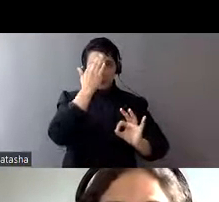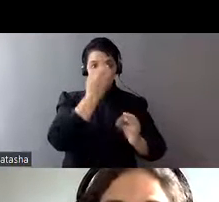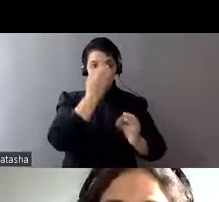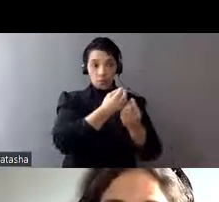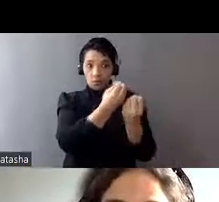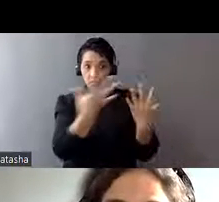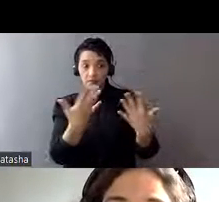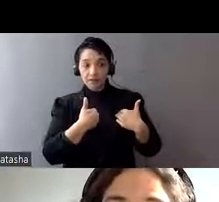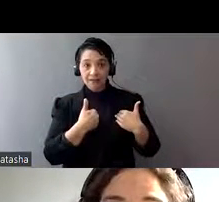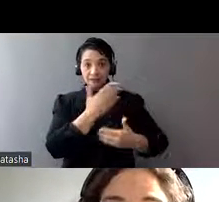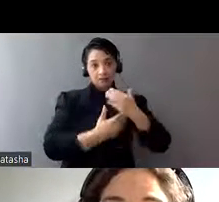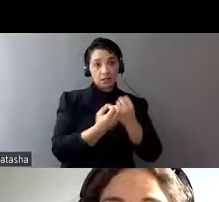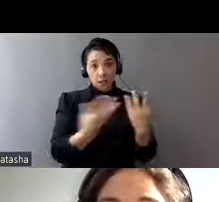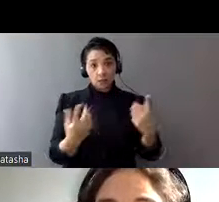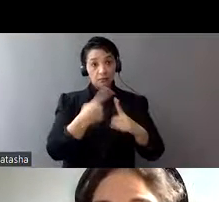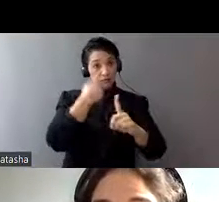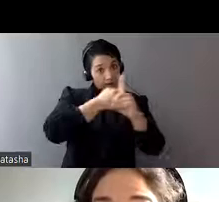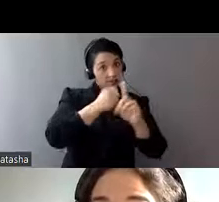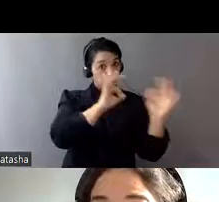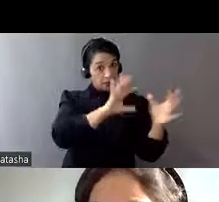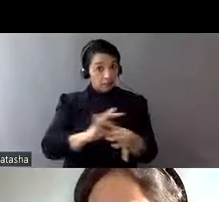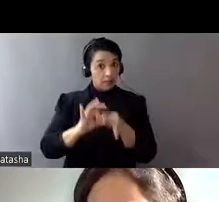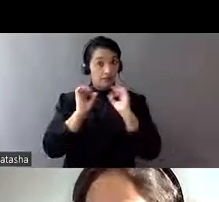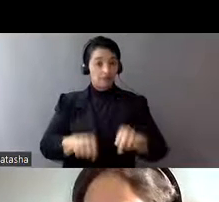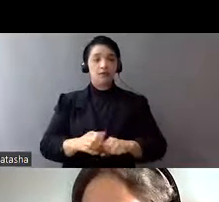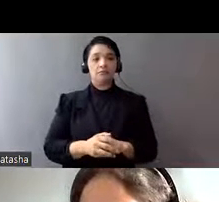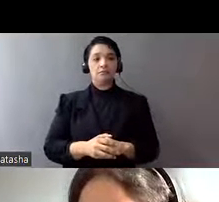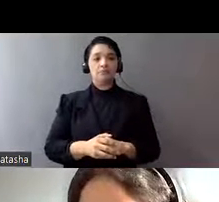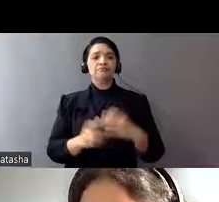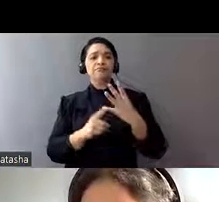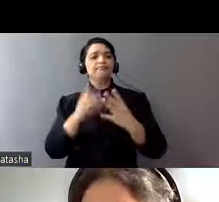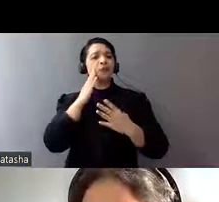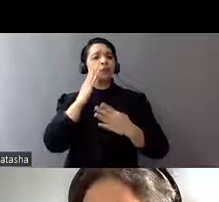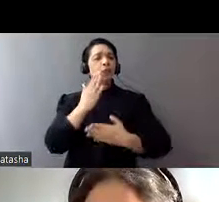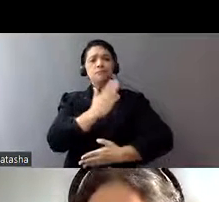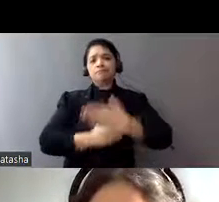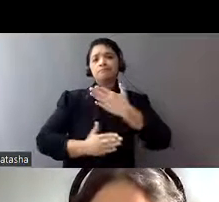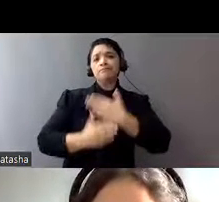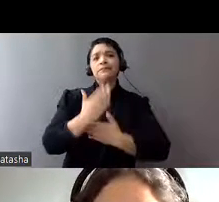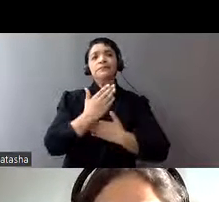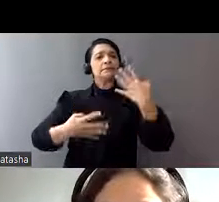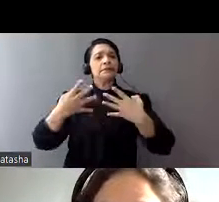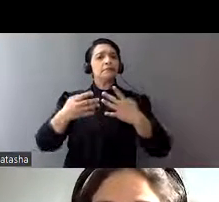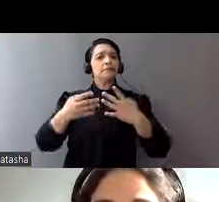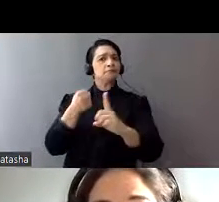and finally, what are the OPD's data priorities and challenges around disability data?